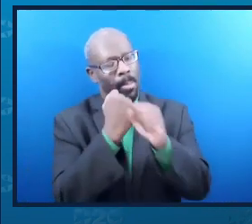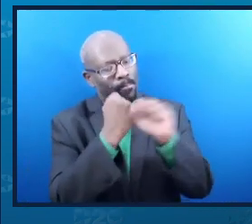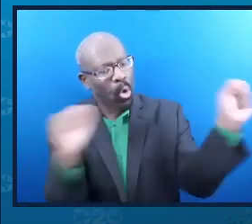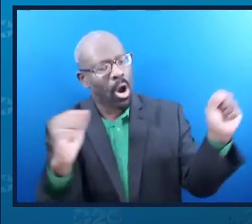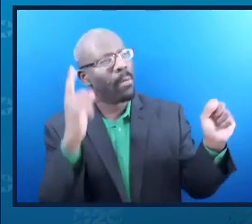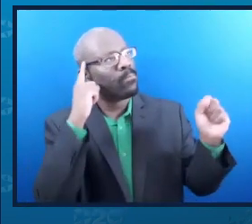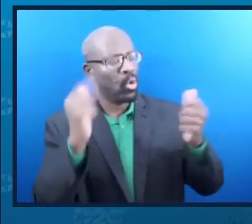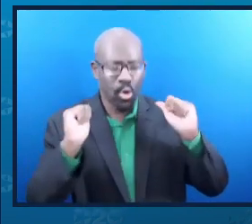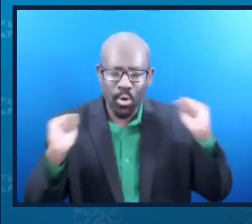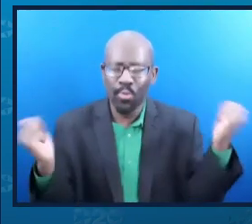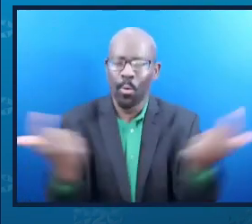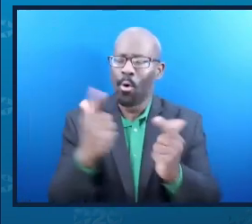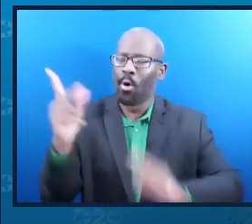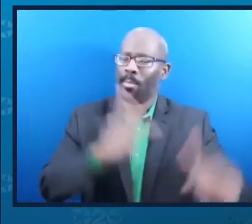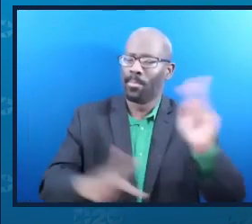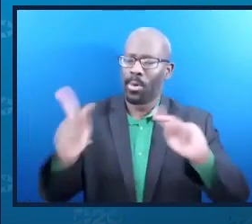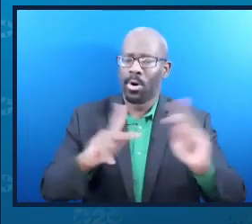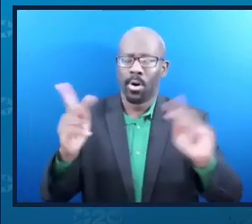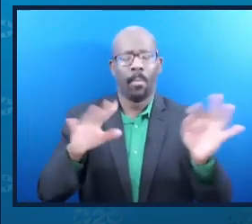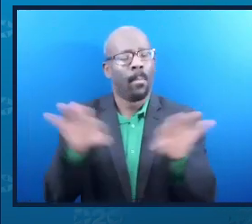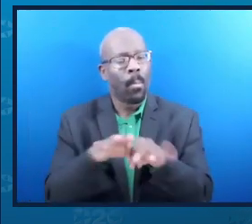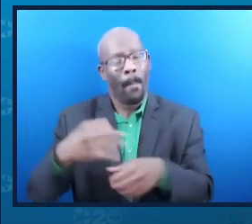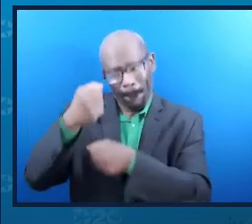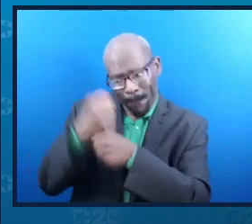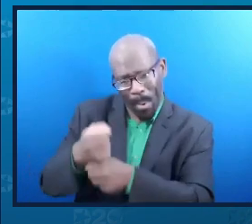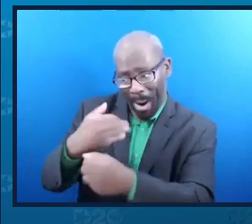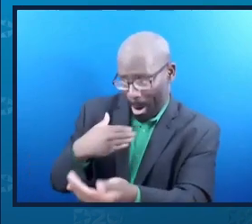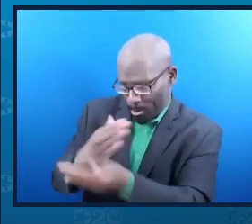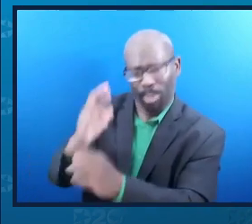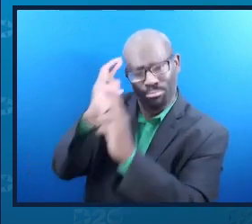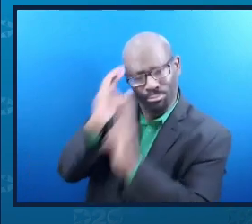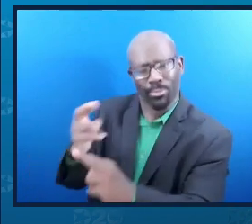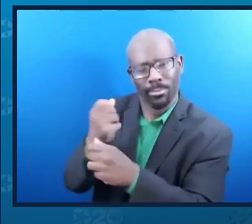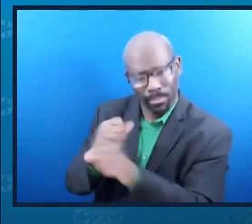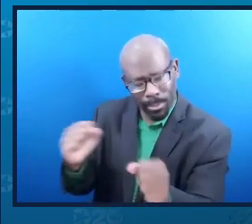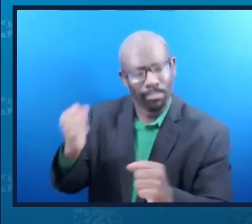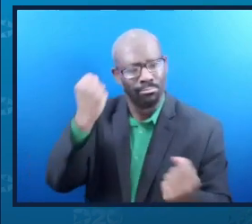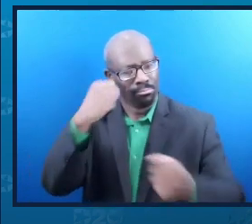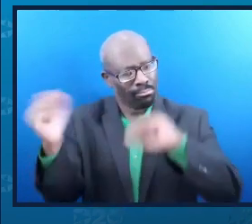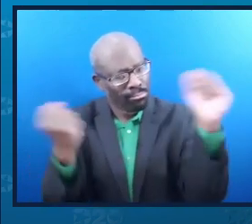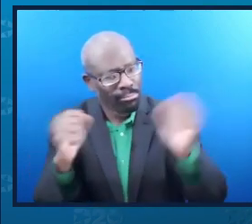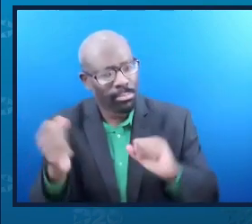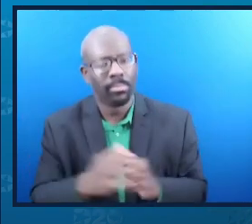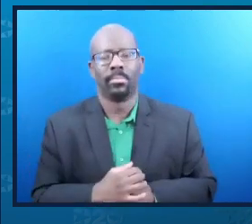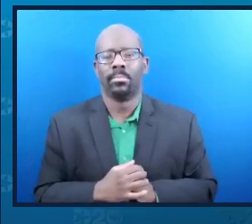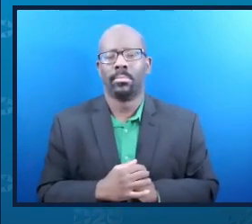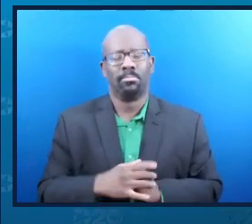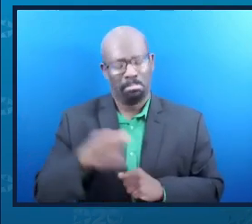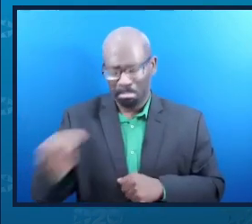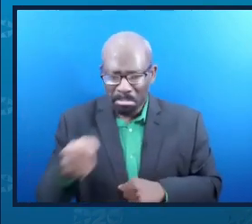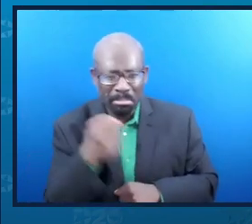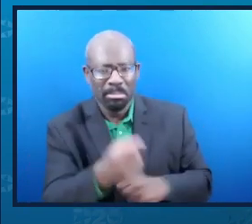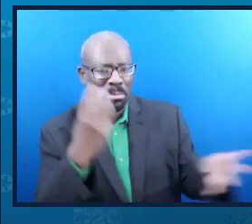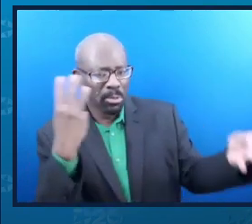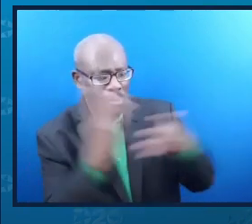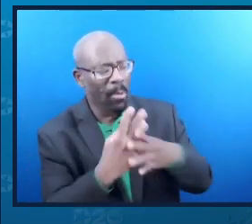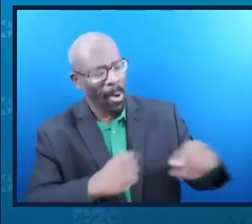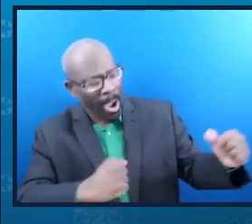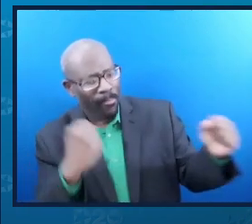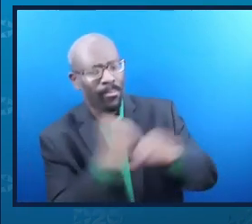NY AMERICANS MARCHED FOR, WENT